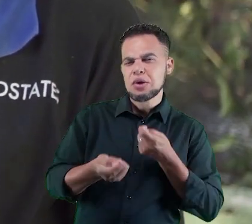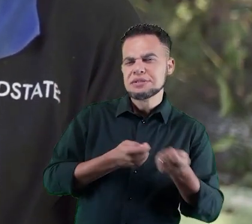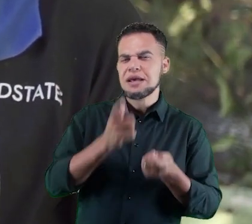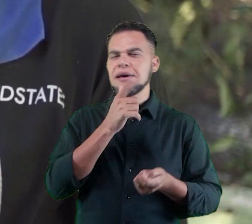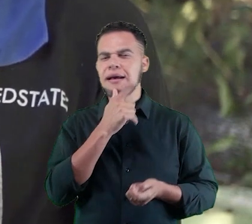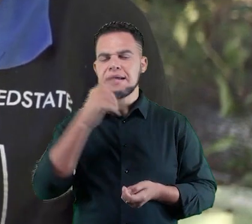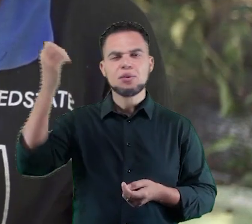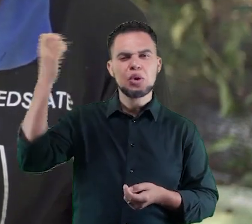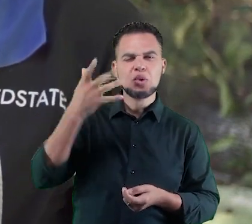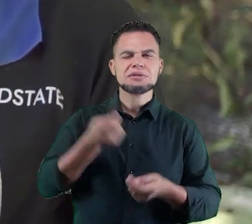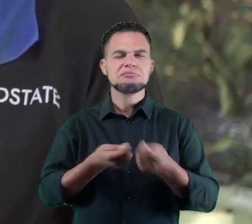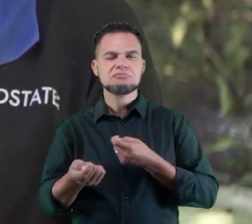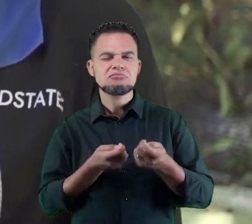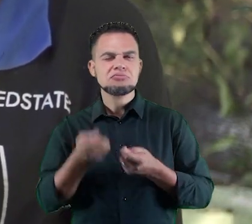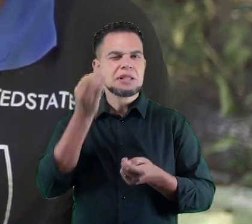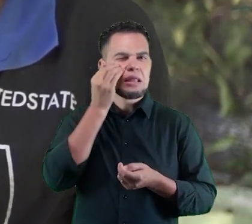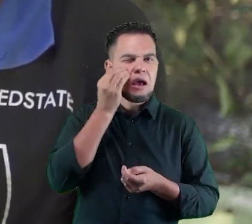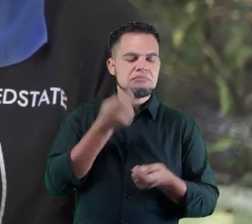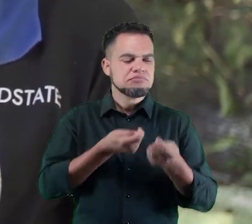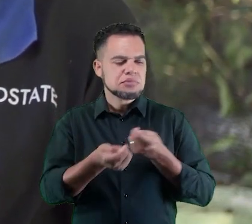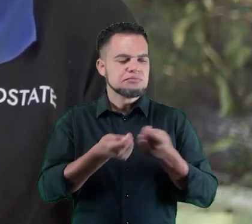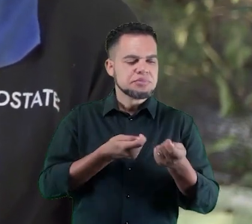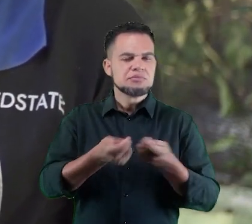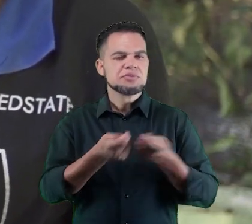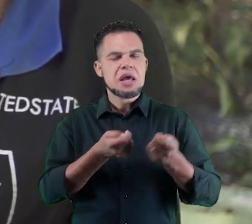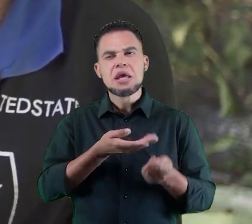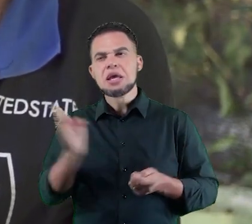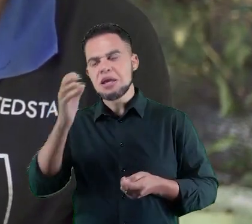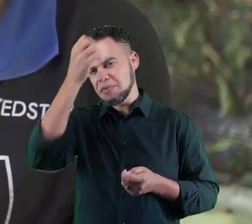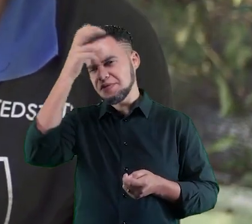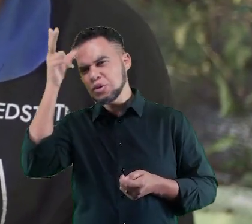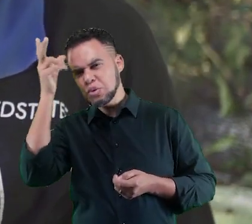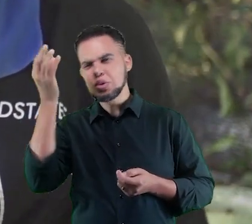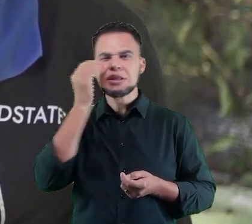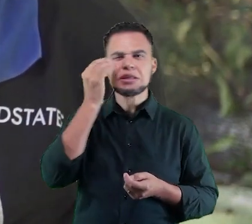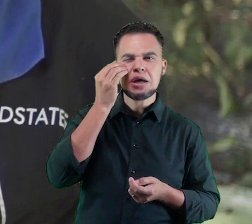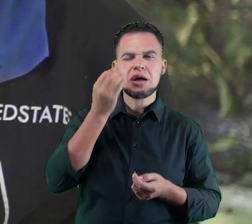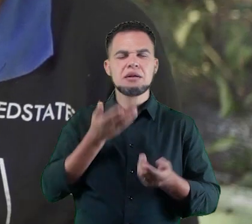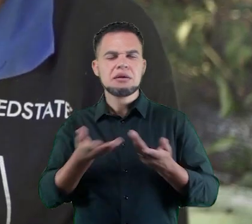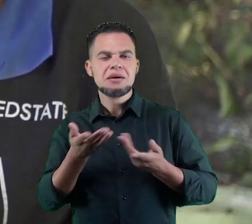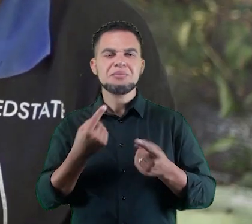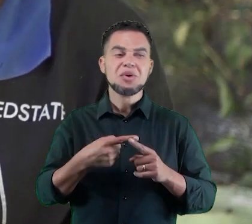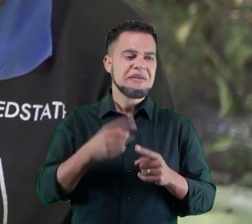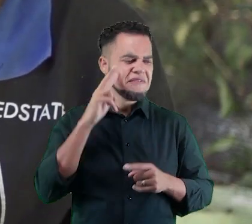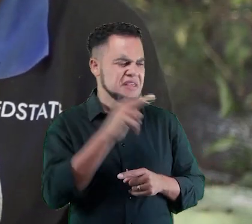and he negotiated the water, electrical power, marching... going to the Mayor´s office, it was a difficult time,